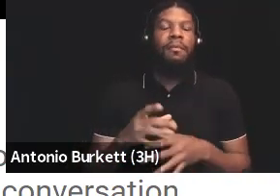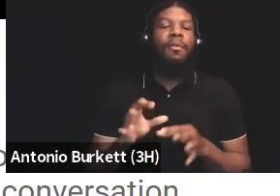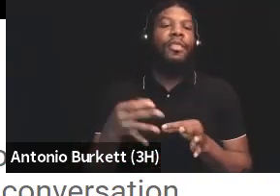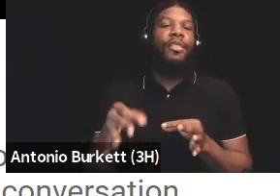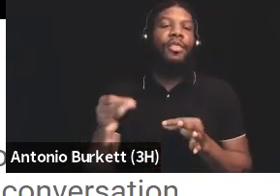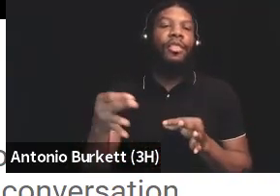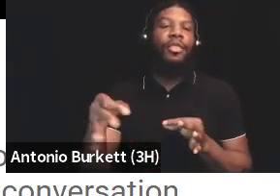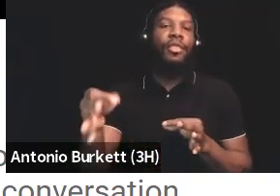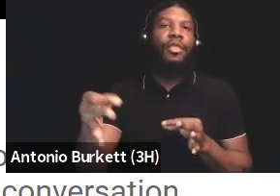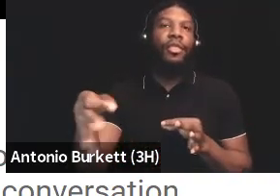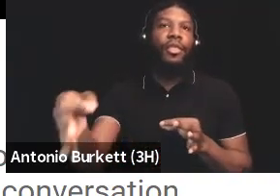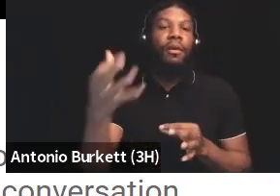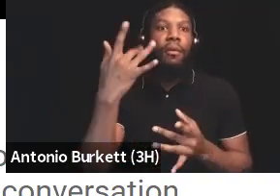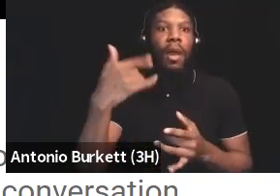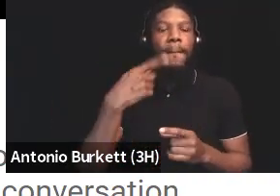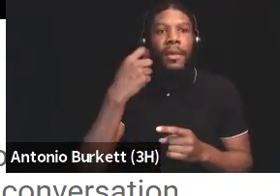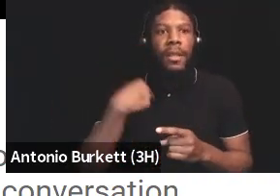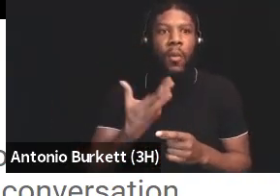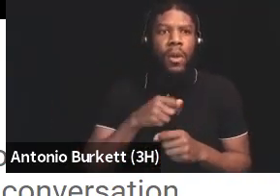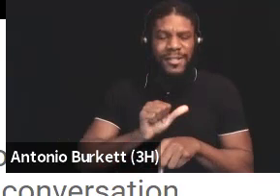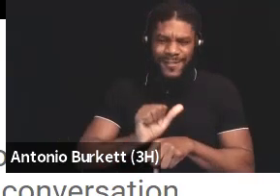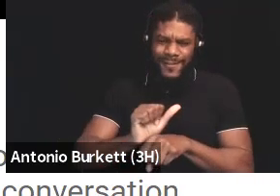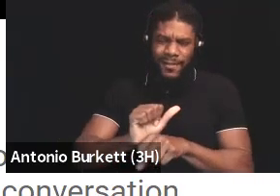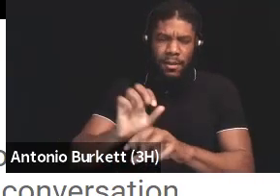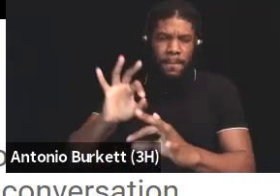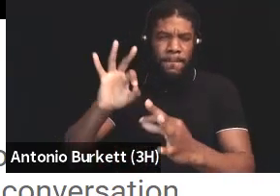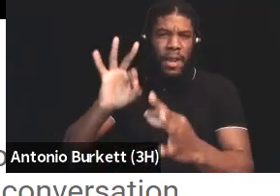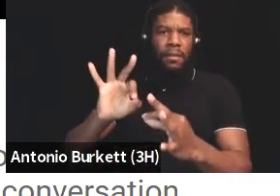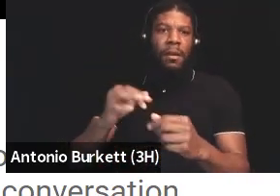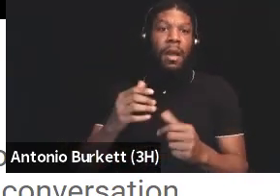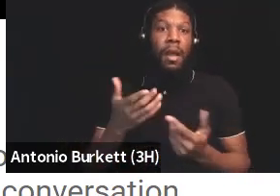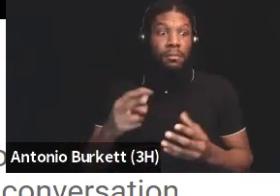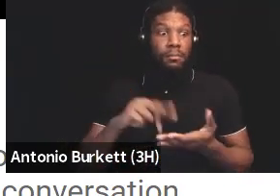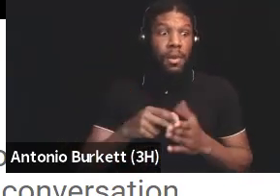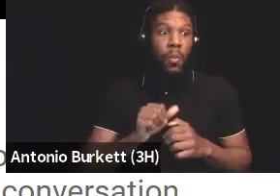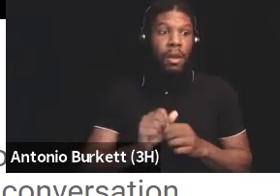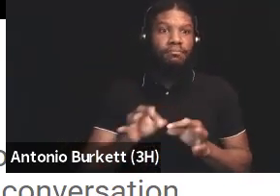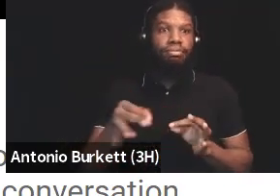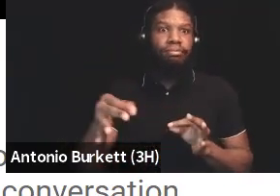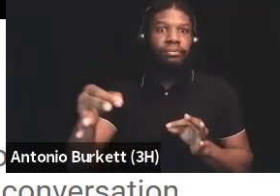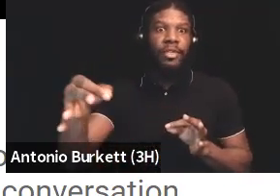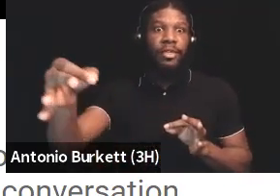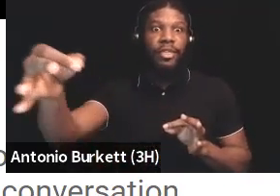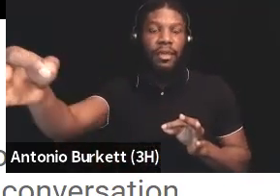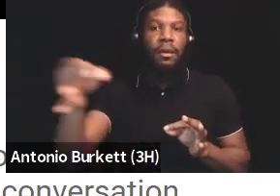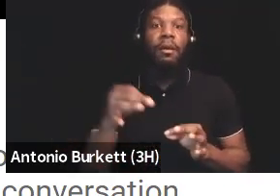crazy perfectionism. And I was surprised to find out that wow, others feel this way in the process,